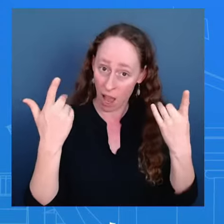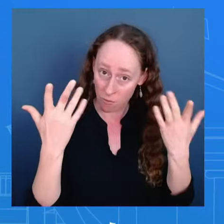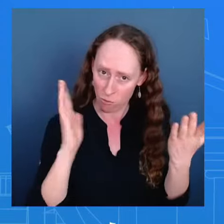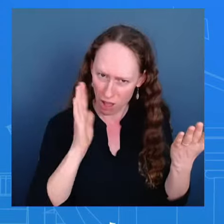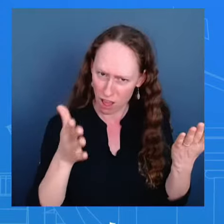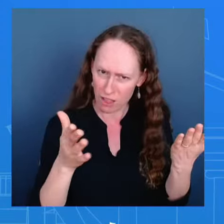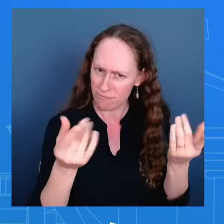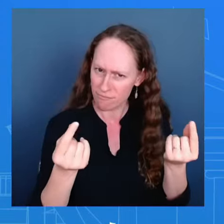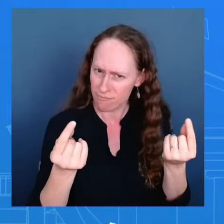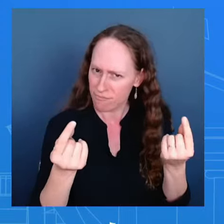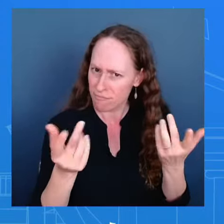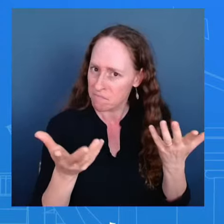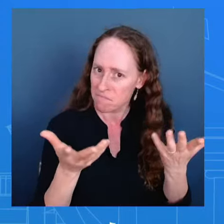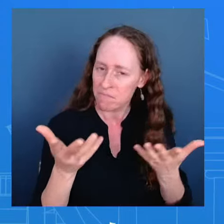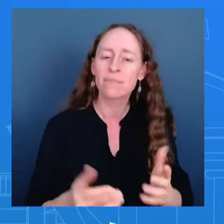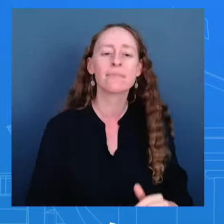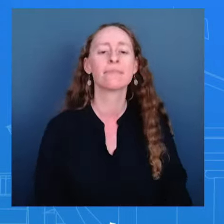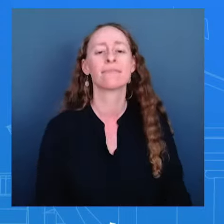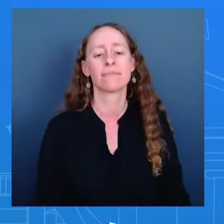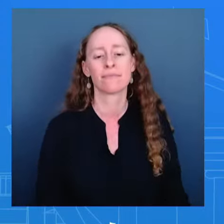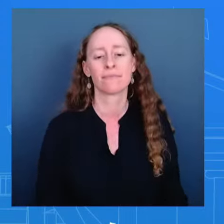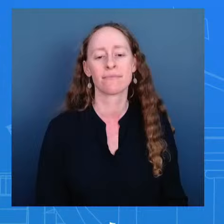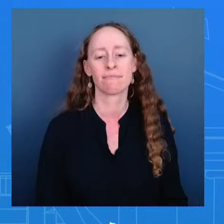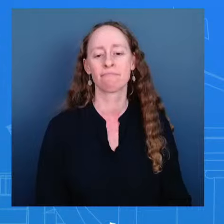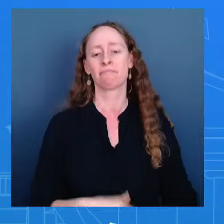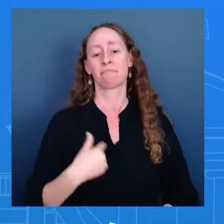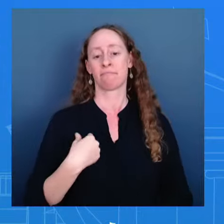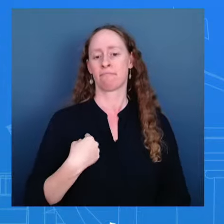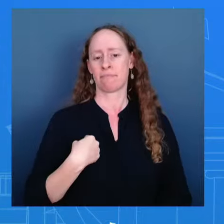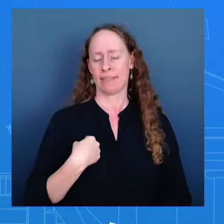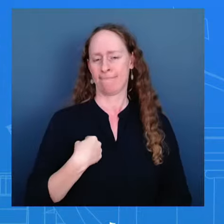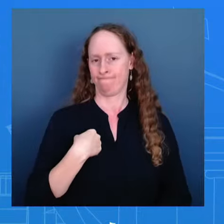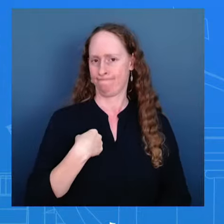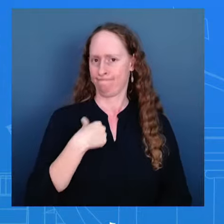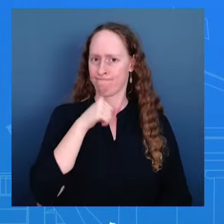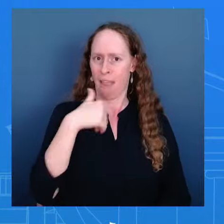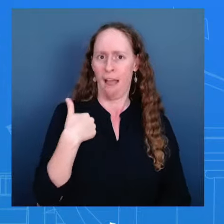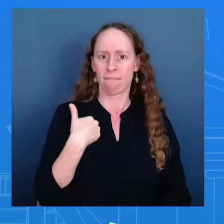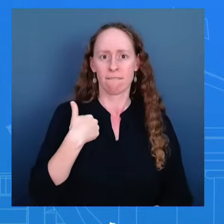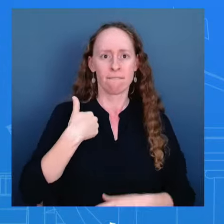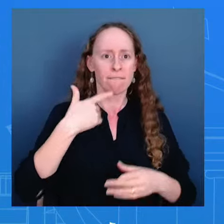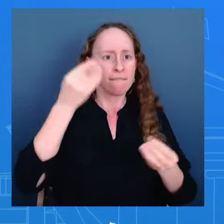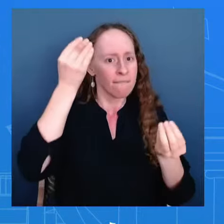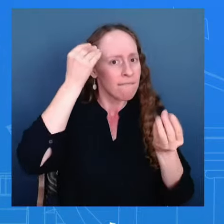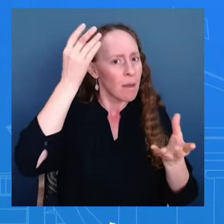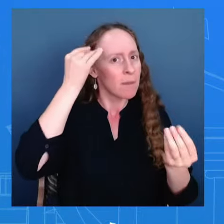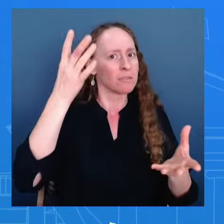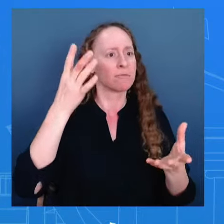I admittedly don't have the data in front of me, but we have seen decreases of the numbers of people